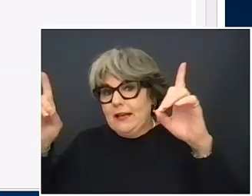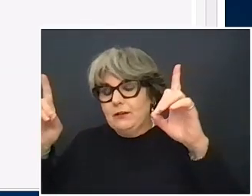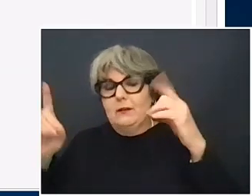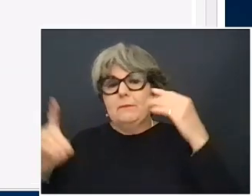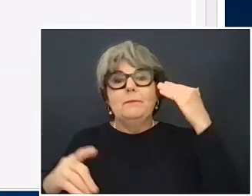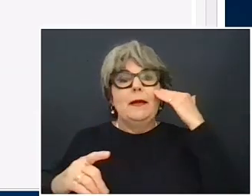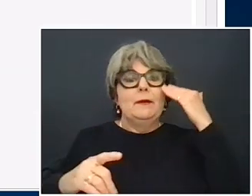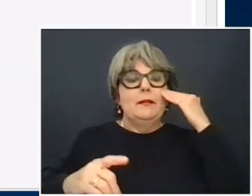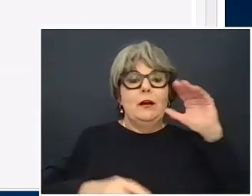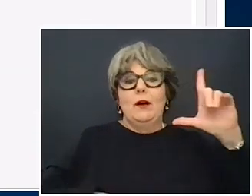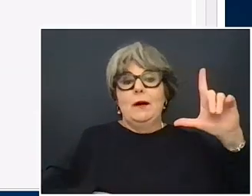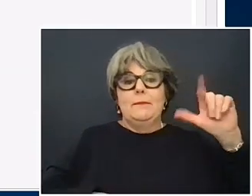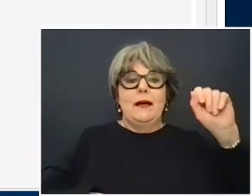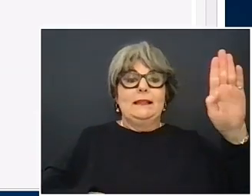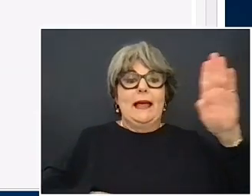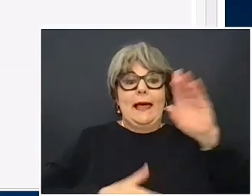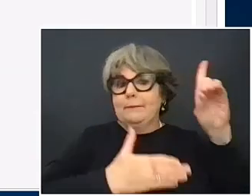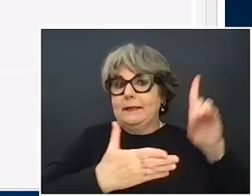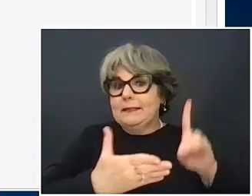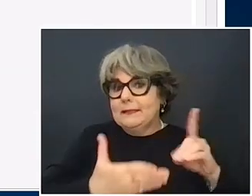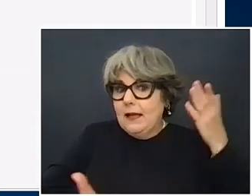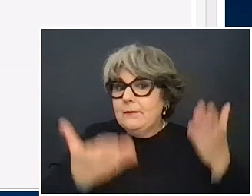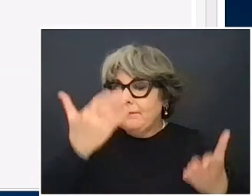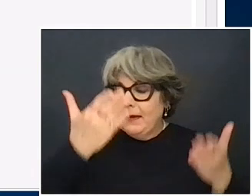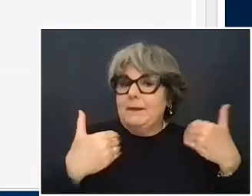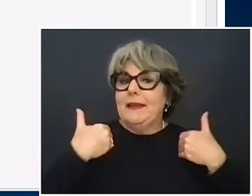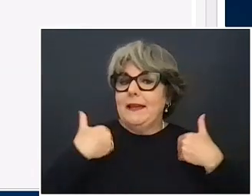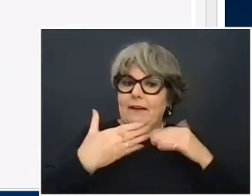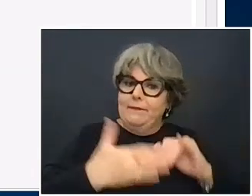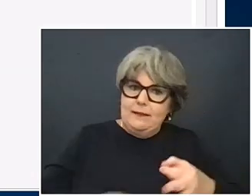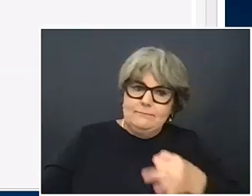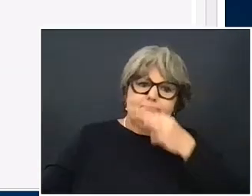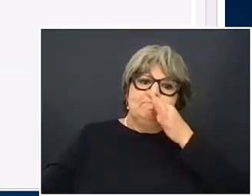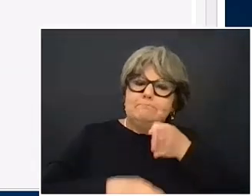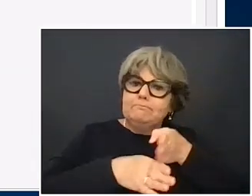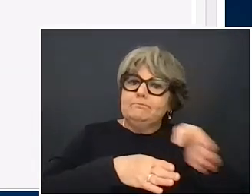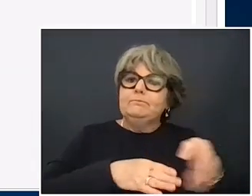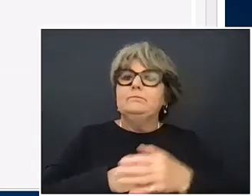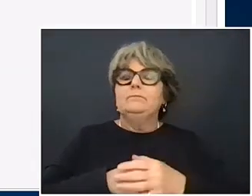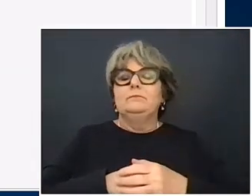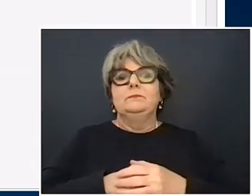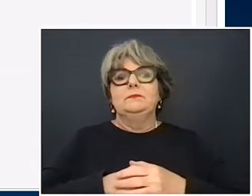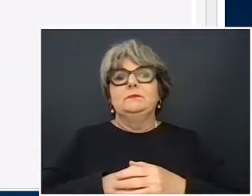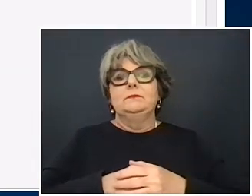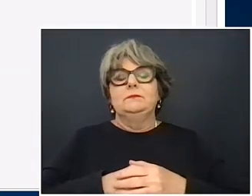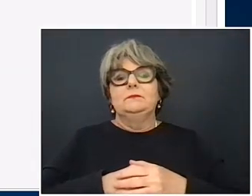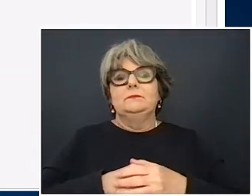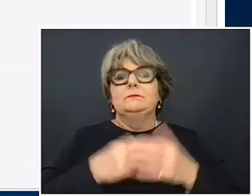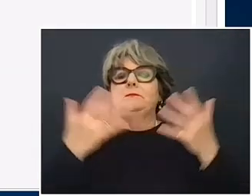that the institution has to honor. So this- I think this needs a little bit